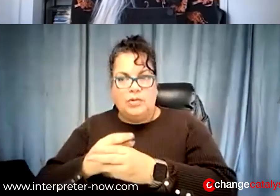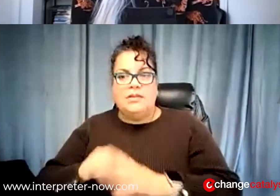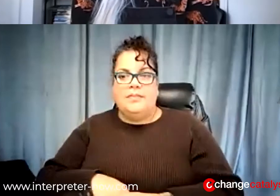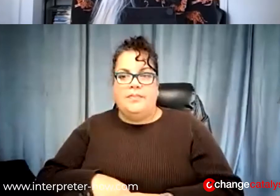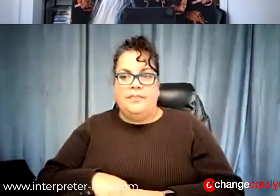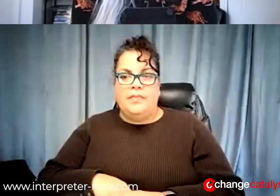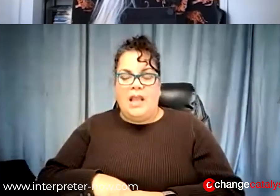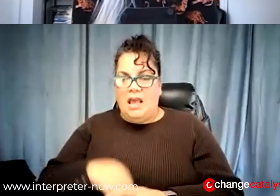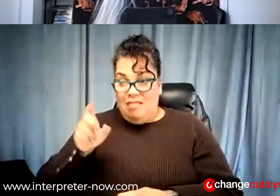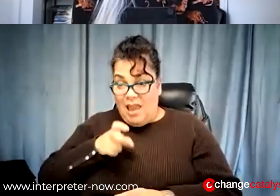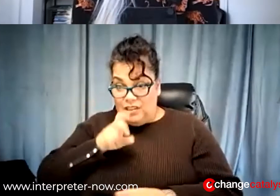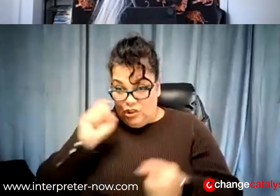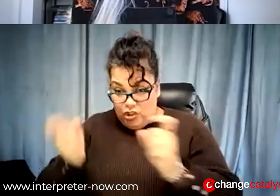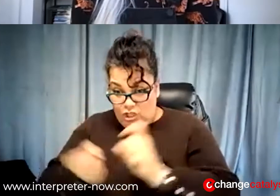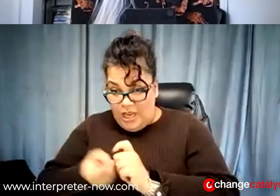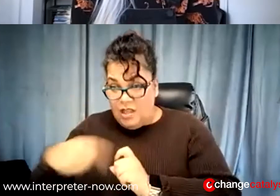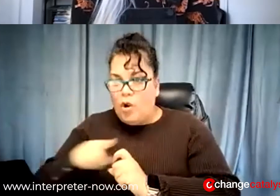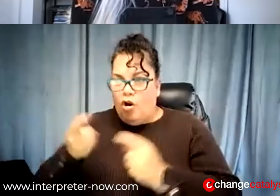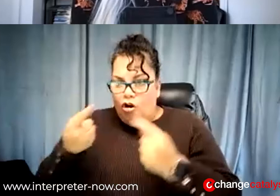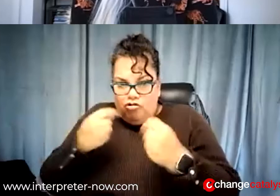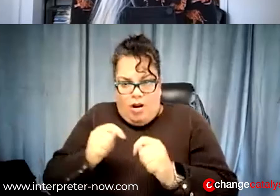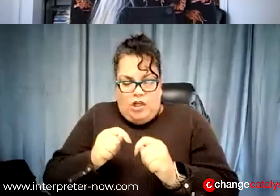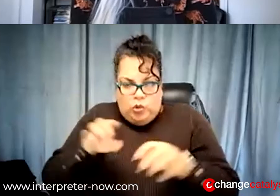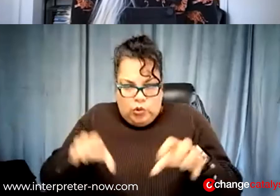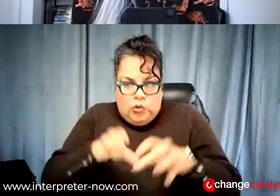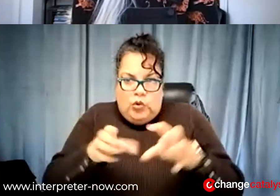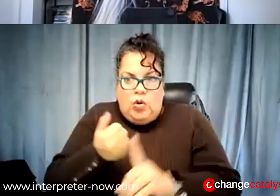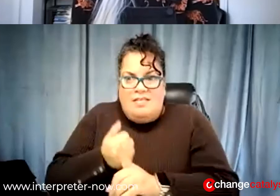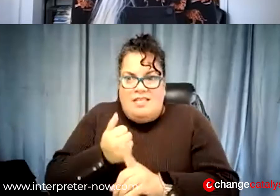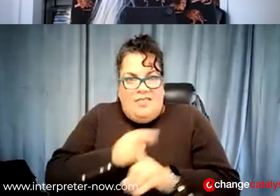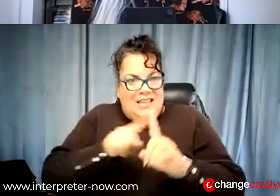trying to accelerate in lots of different areas, but from this one place of confidence